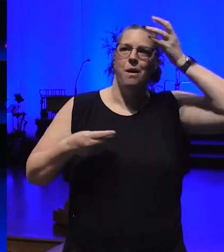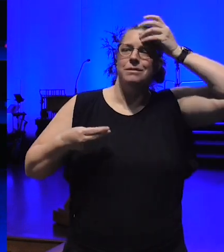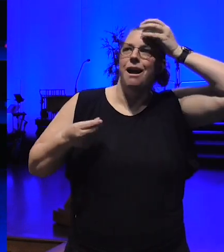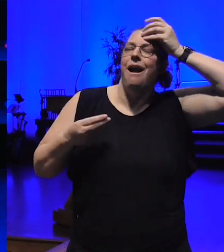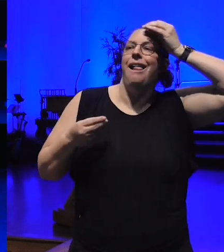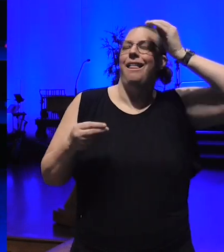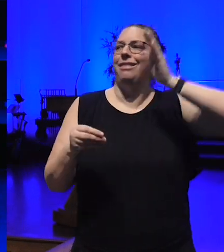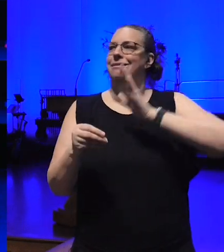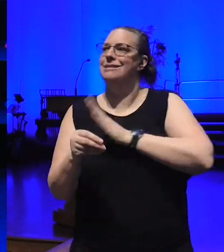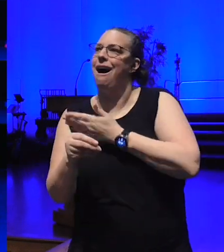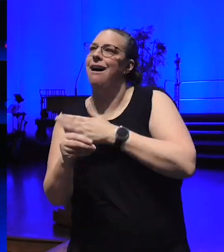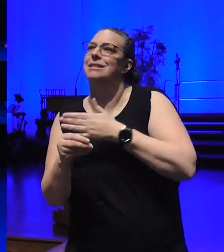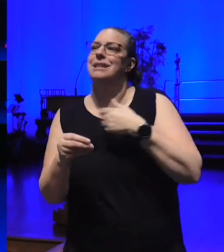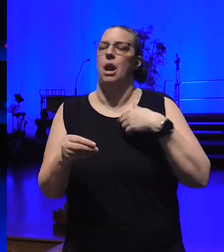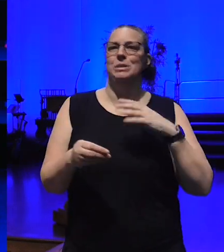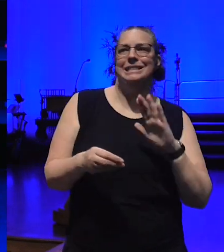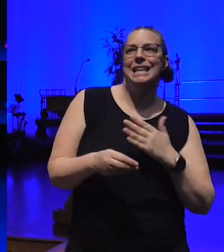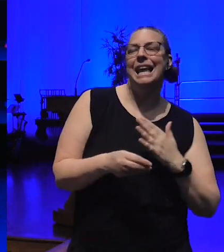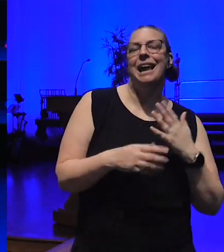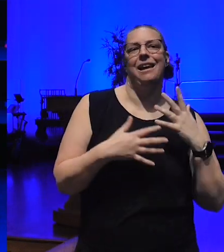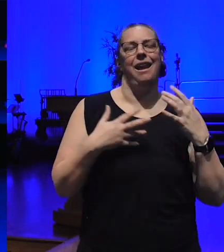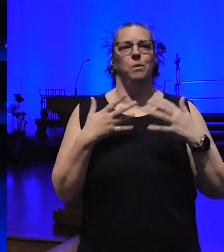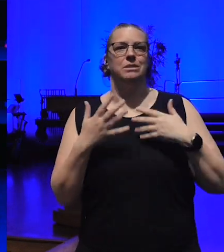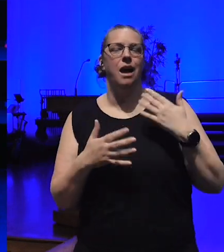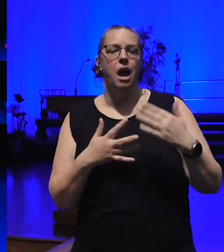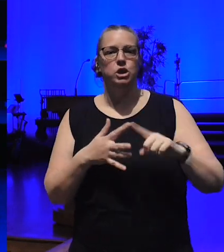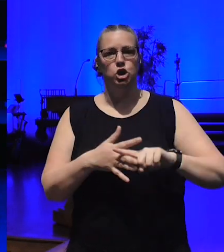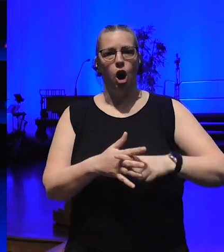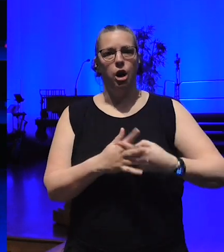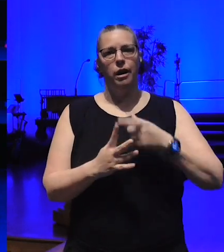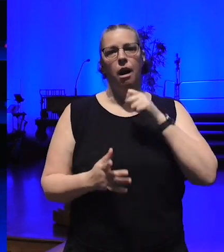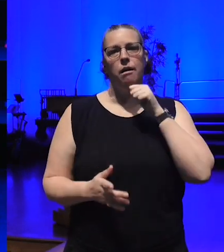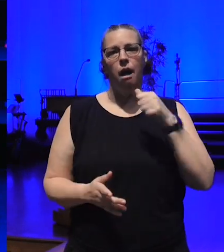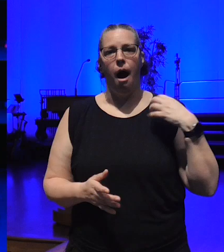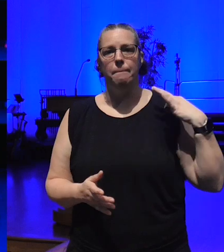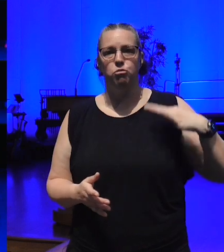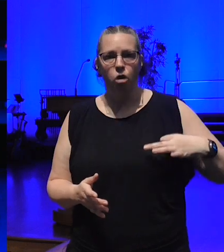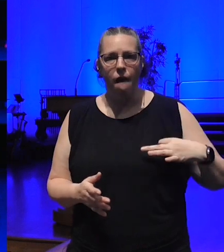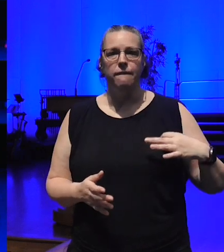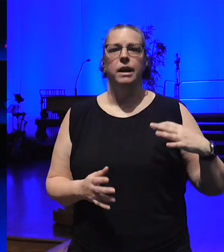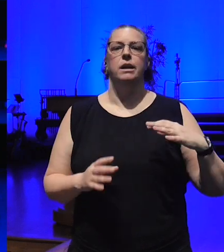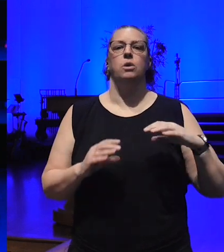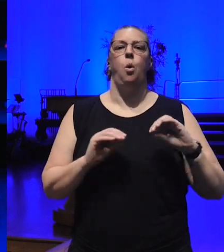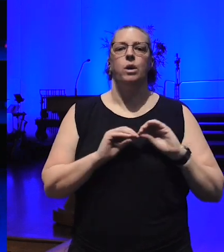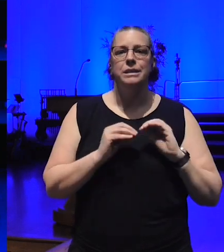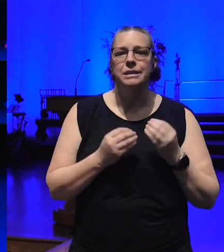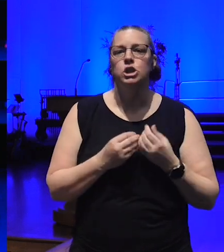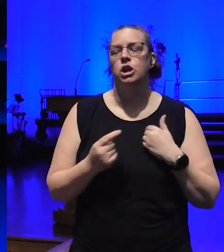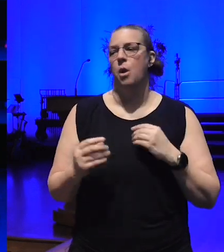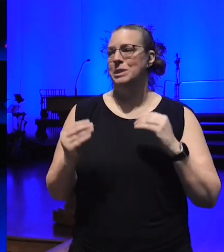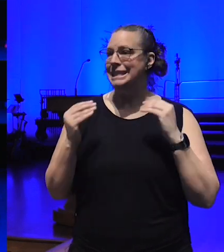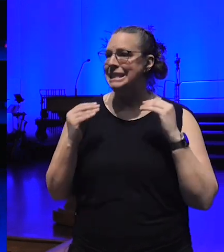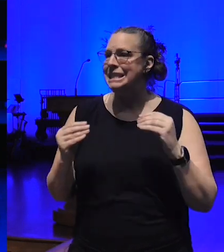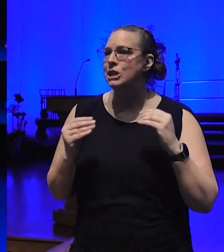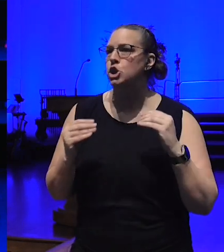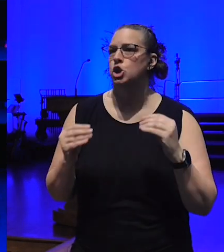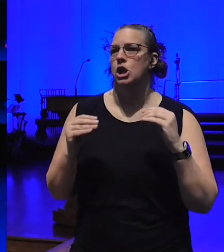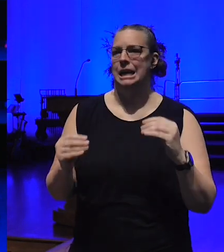the songs and starting I started a nonprofit and started teaching courses um that connected my